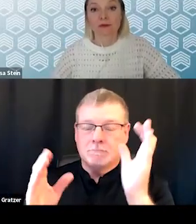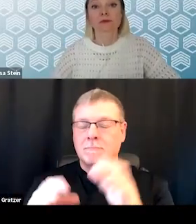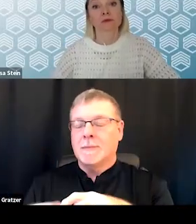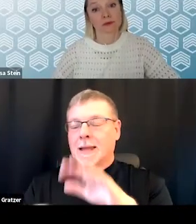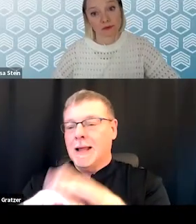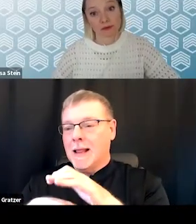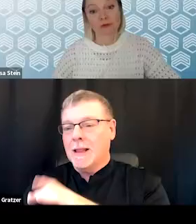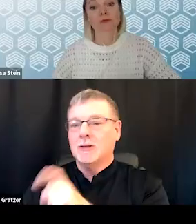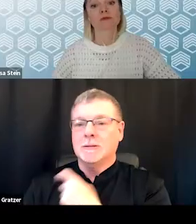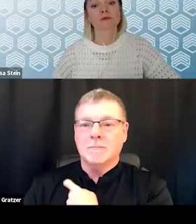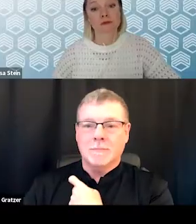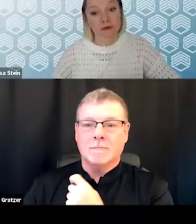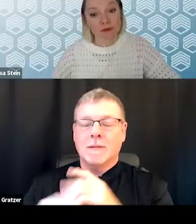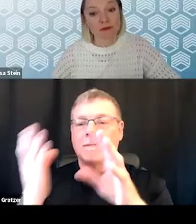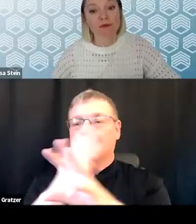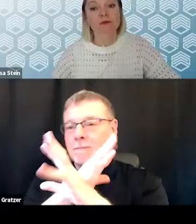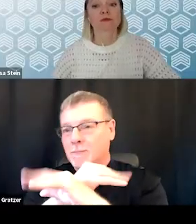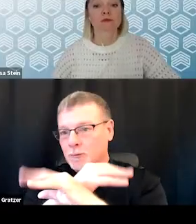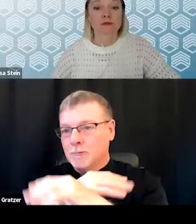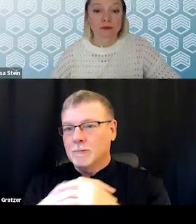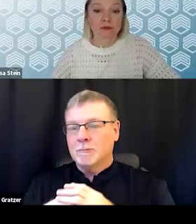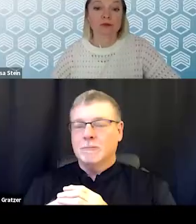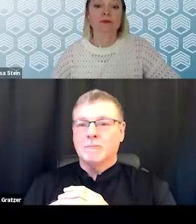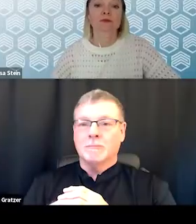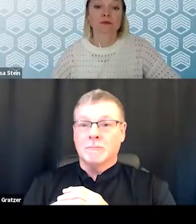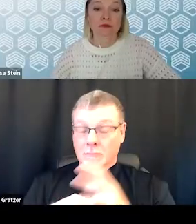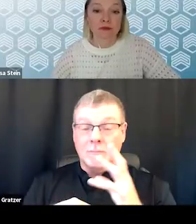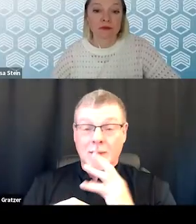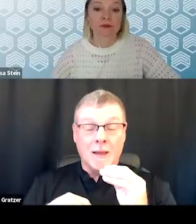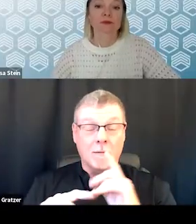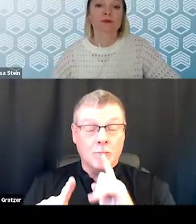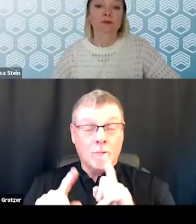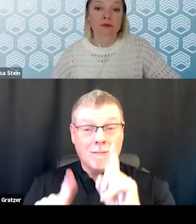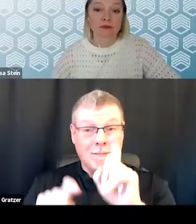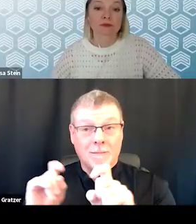some virtual, some in person, and asked really detailed questions like,